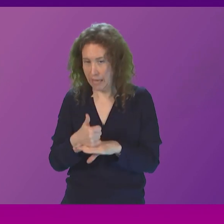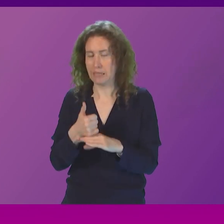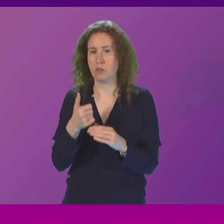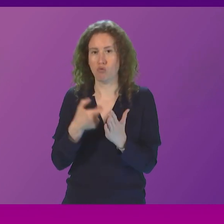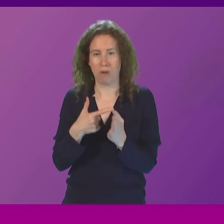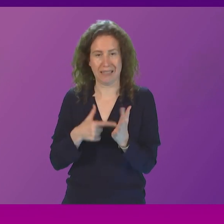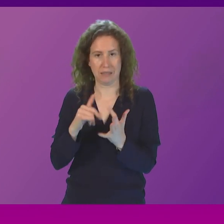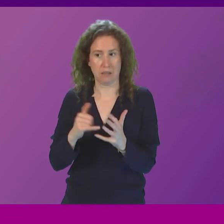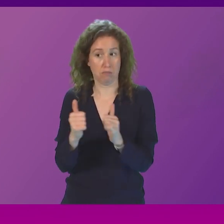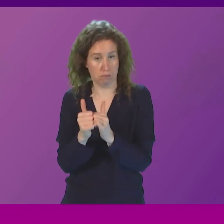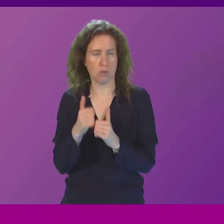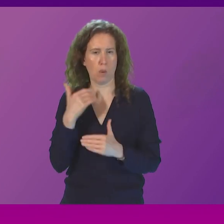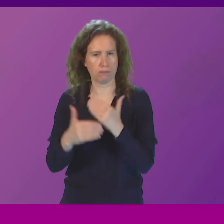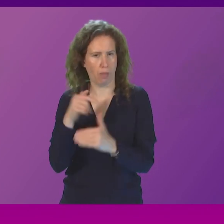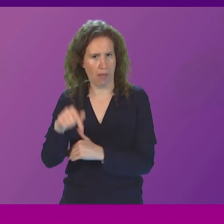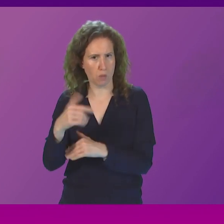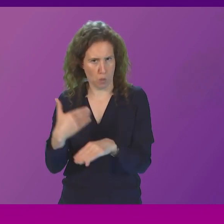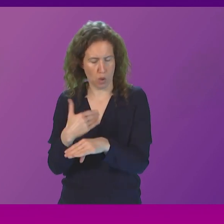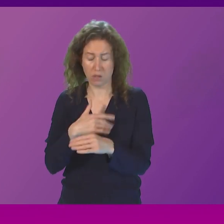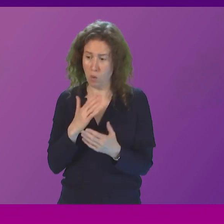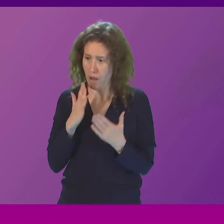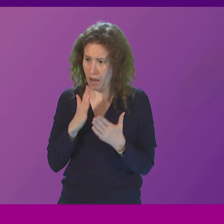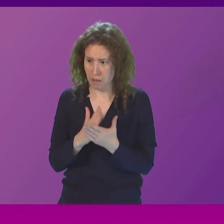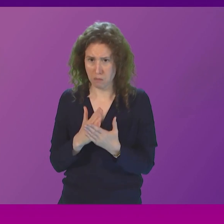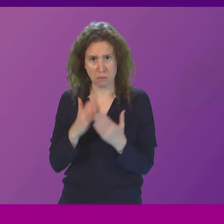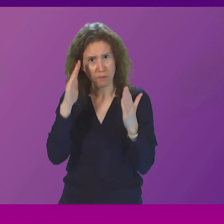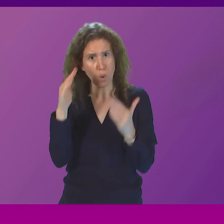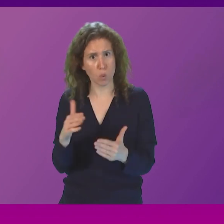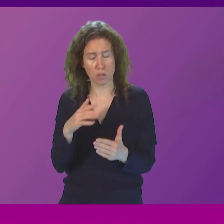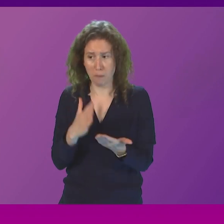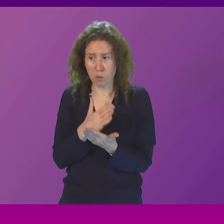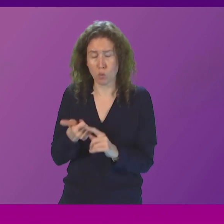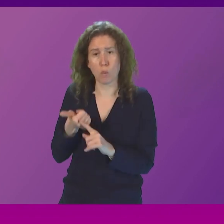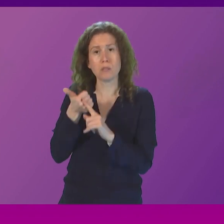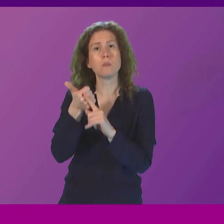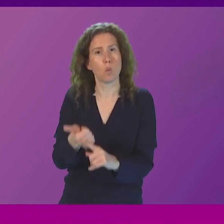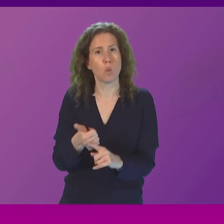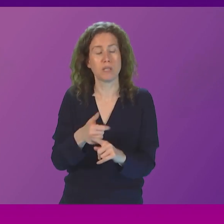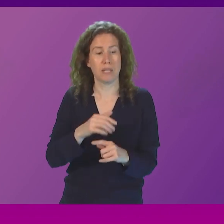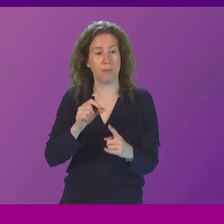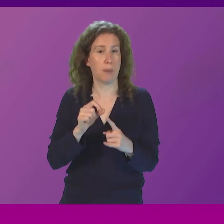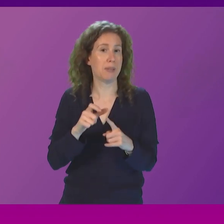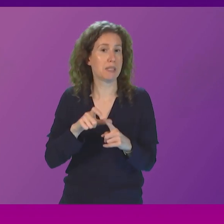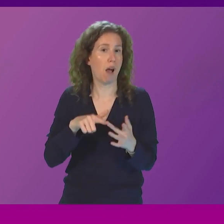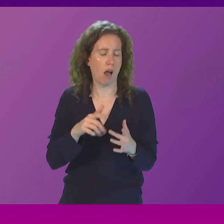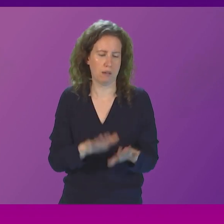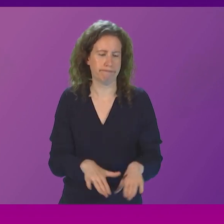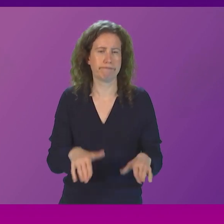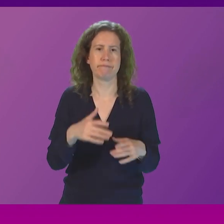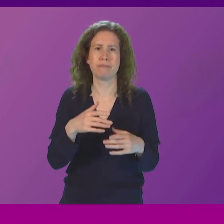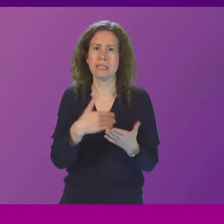I am determined to ensure that we are supporting the PVI sector, which is so crucial in helping